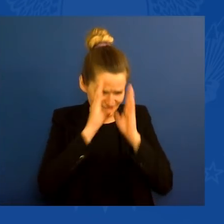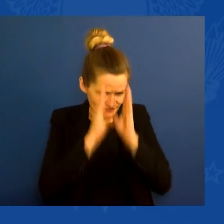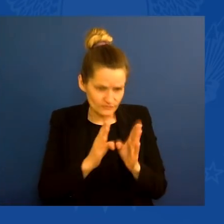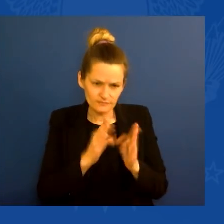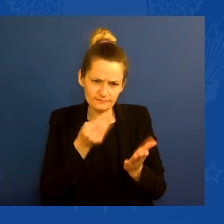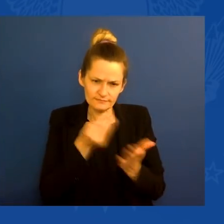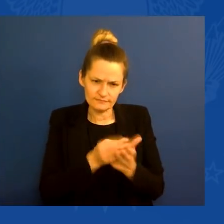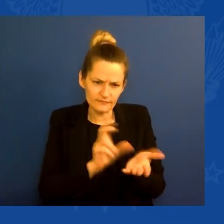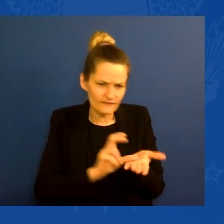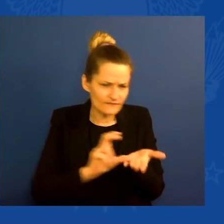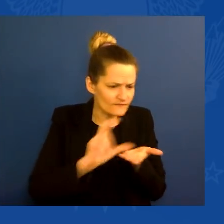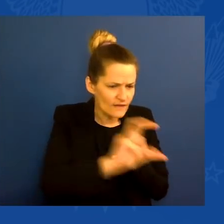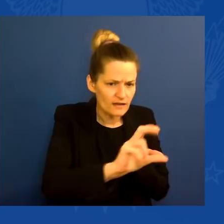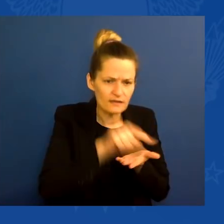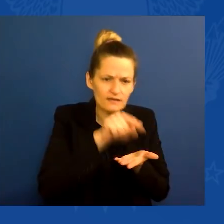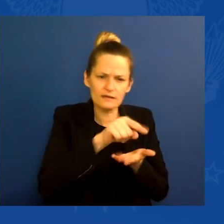like crime prevention and community policing.